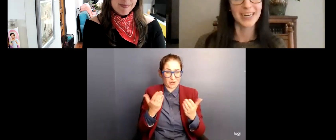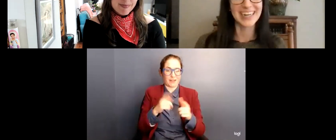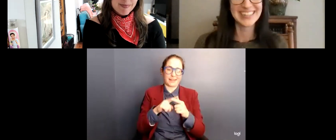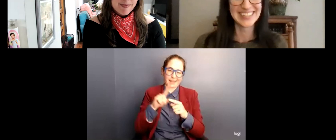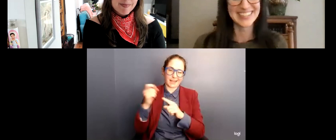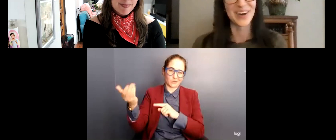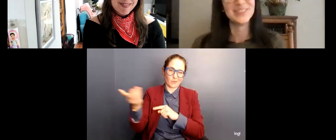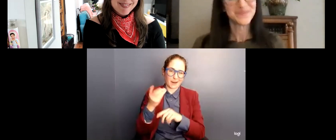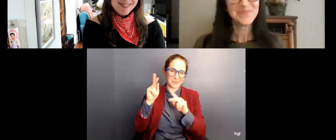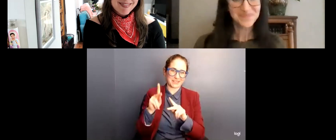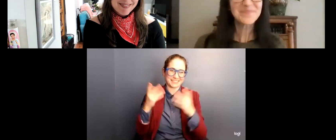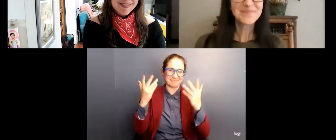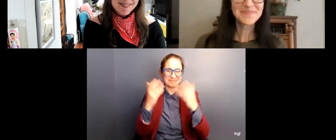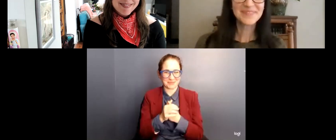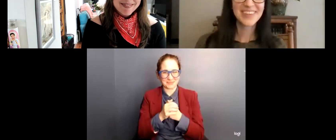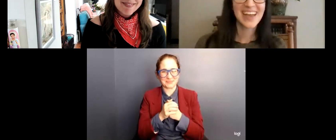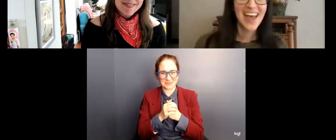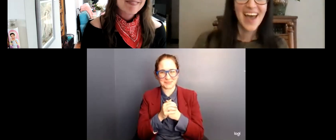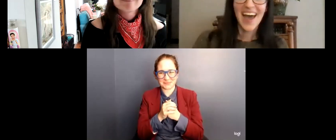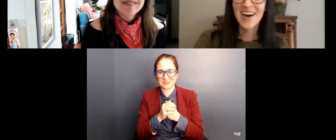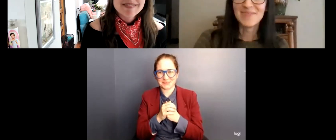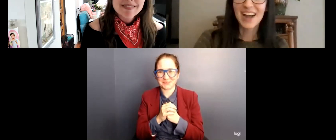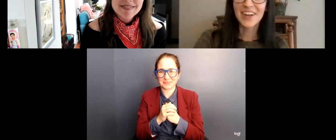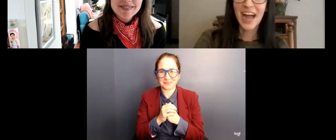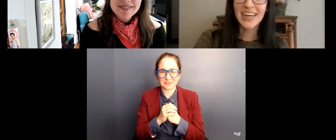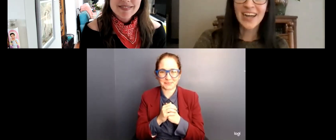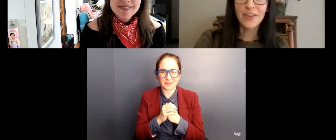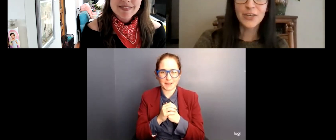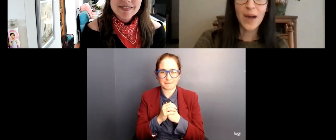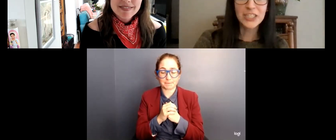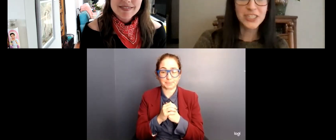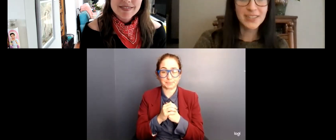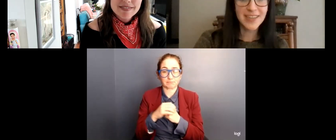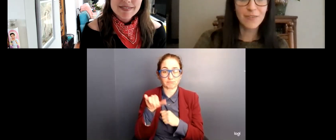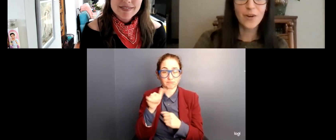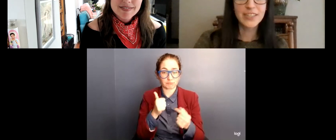somebody. So...are there any other questions that folks